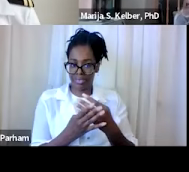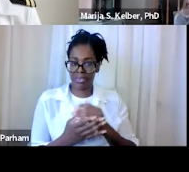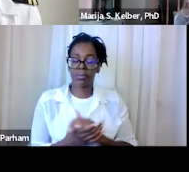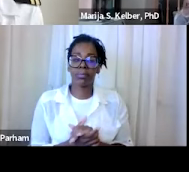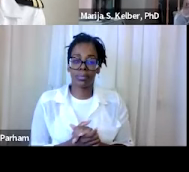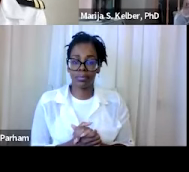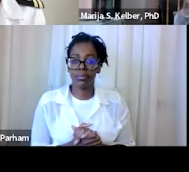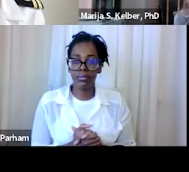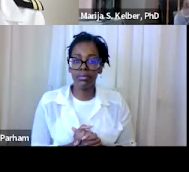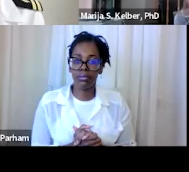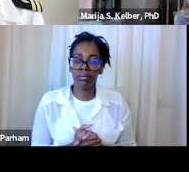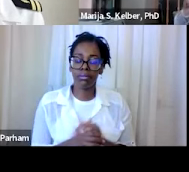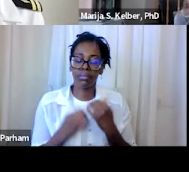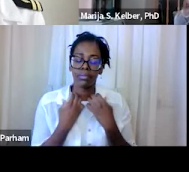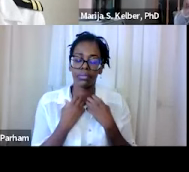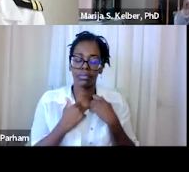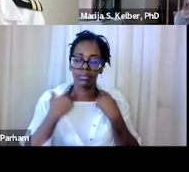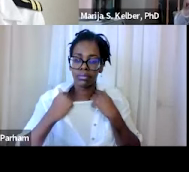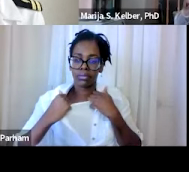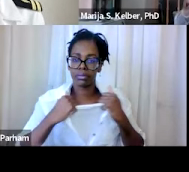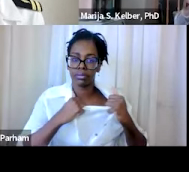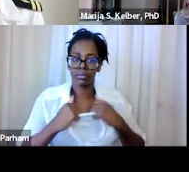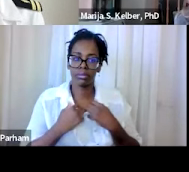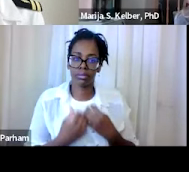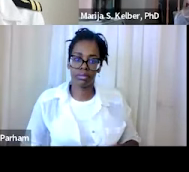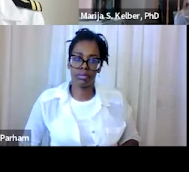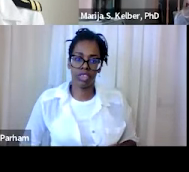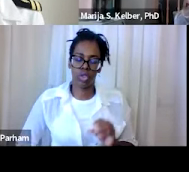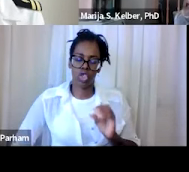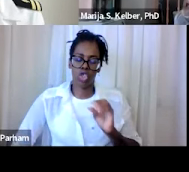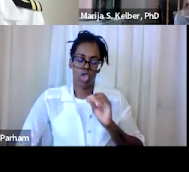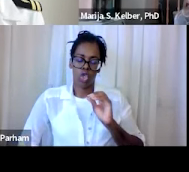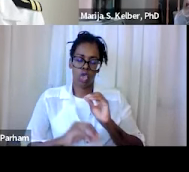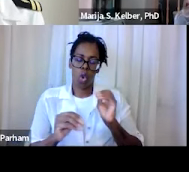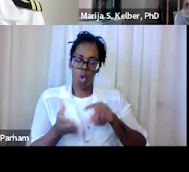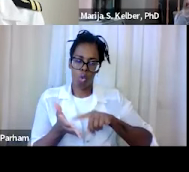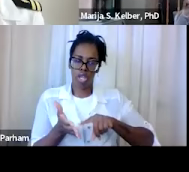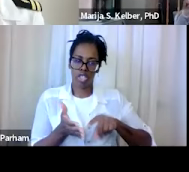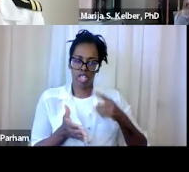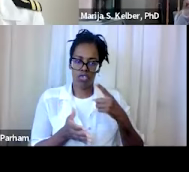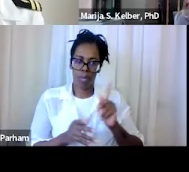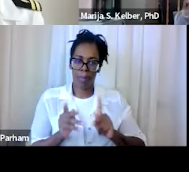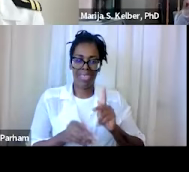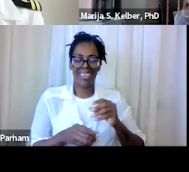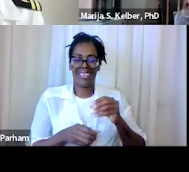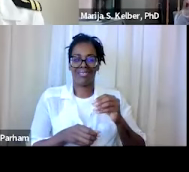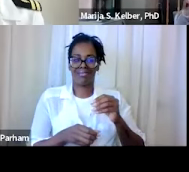So none of them for those detained in custody, bail, parole, or release from prison or detention,